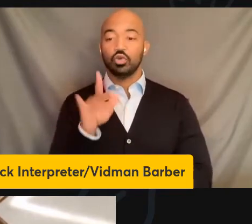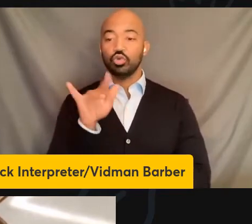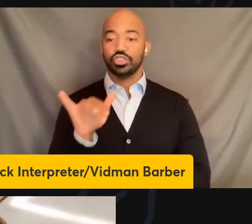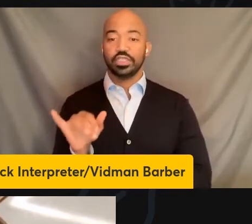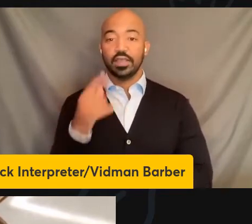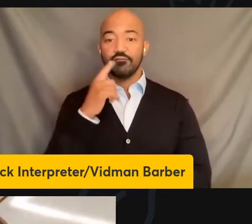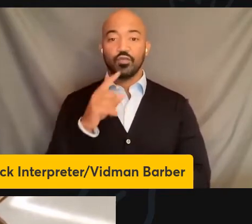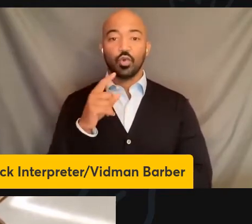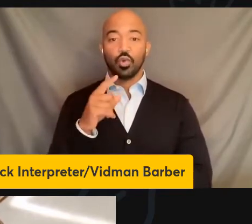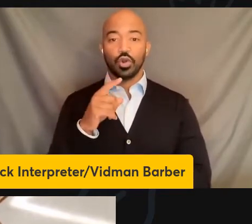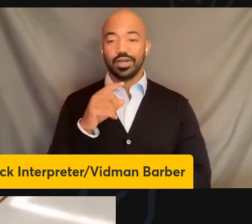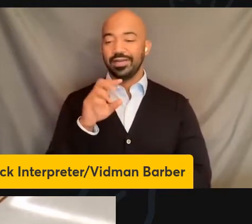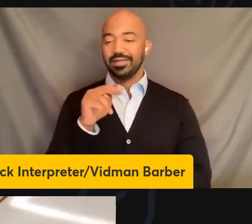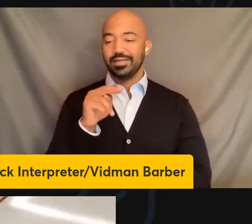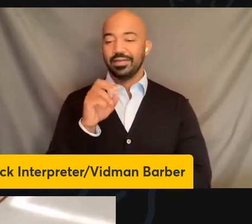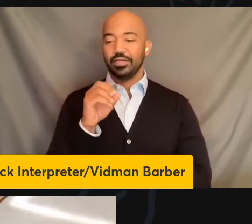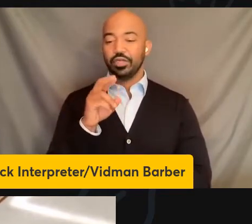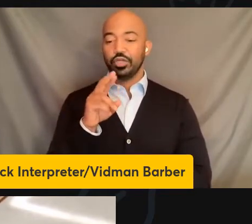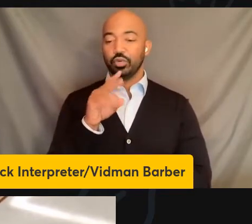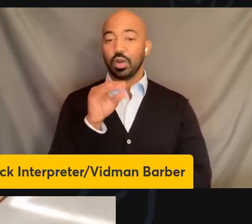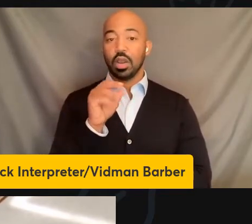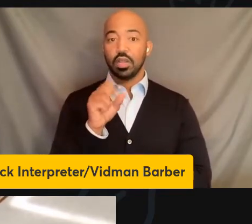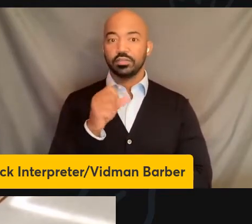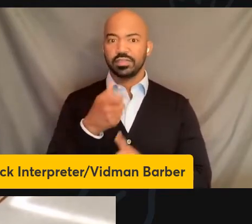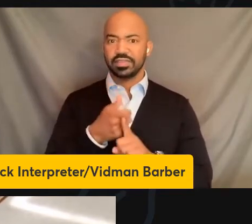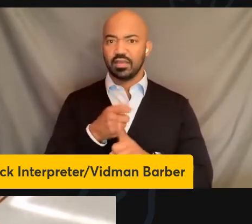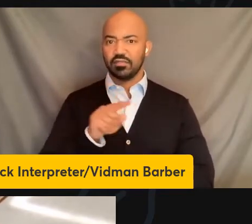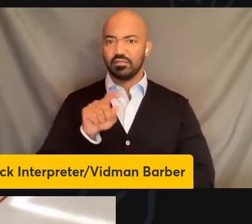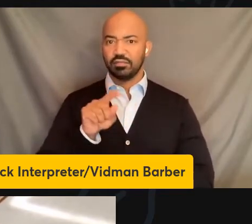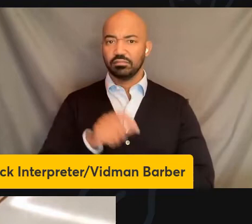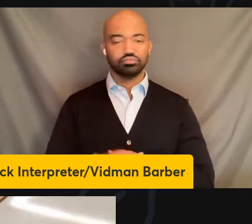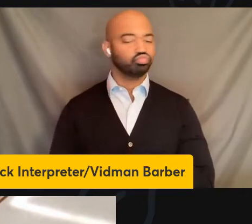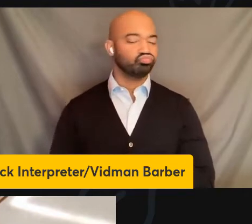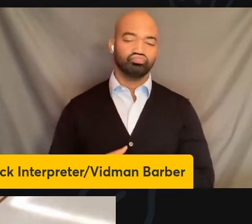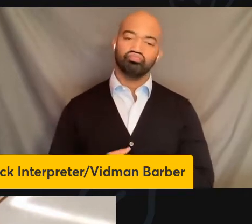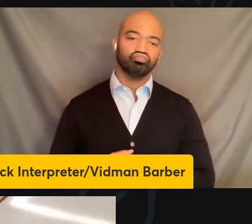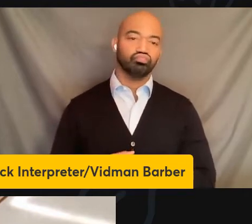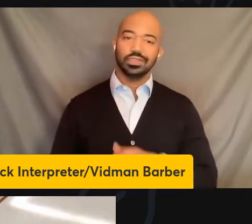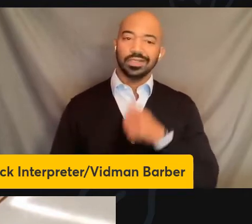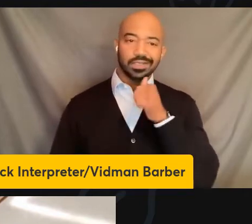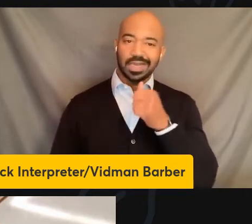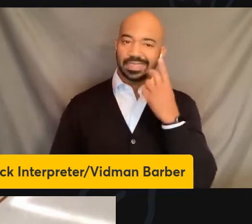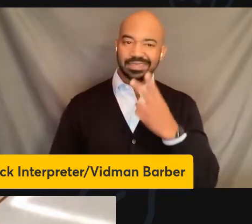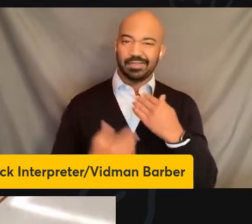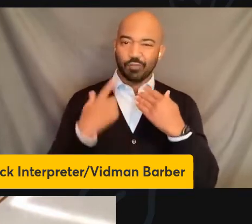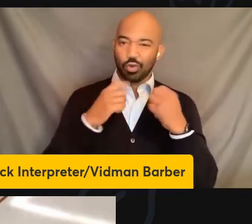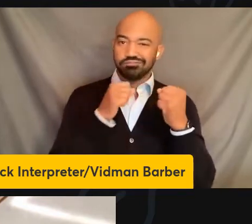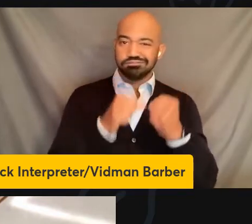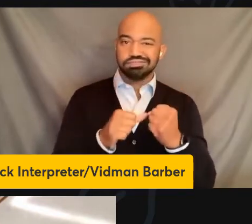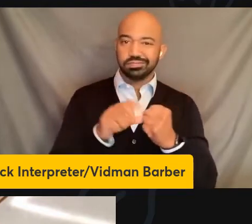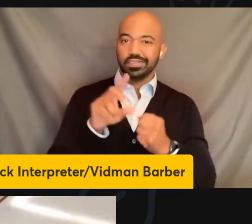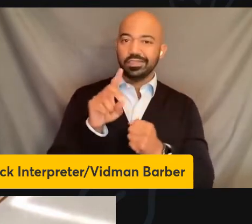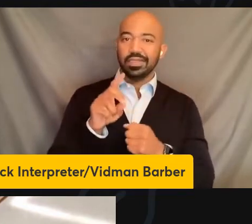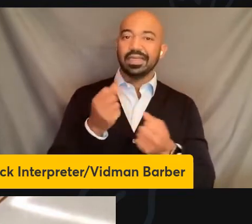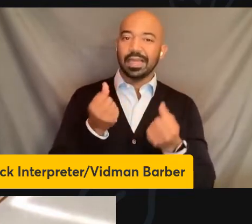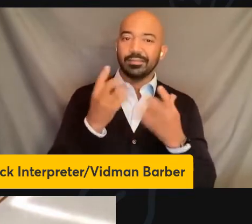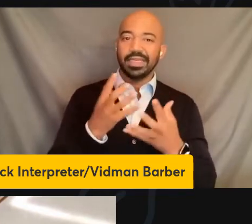So far, we haven't found any alterations in the density of the neurons. That's the number of neurons again, I showed you that